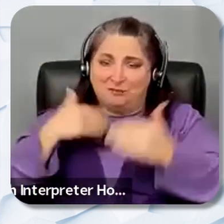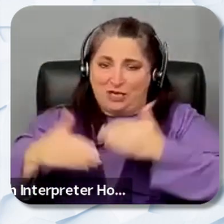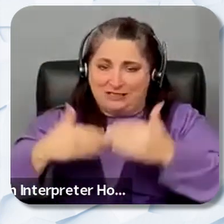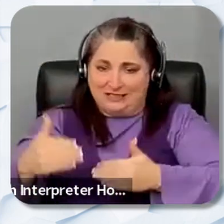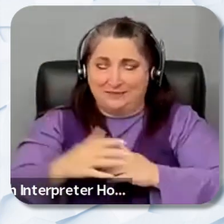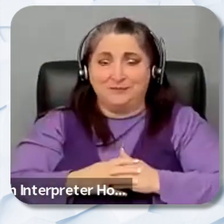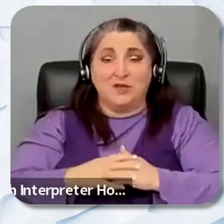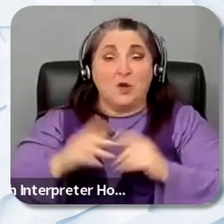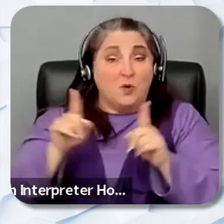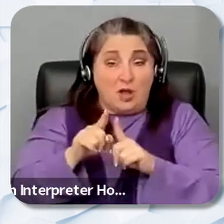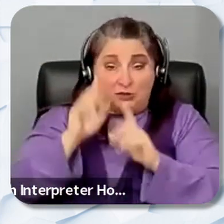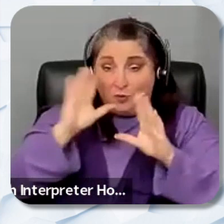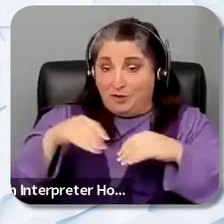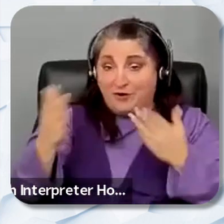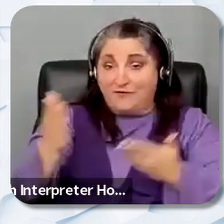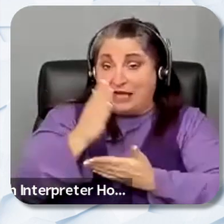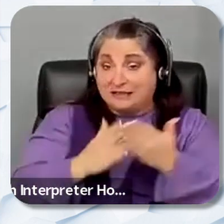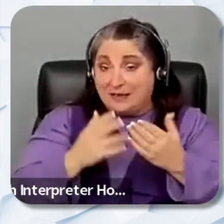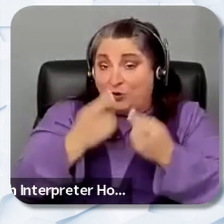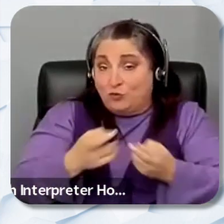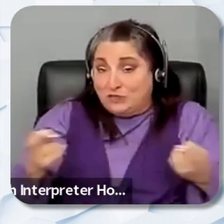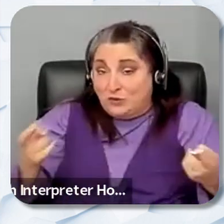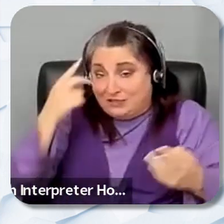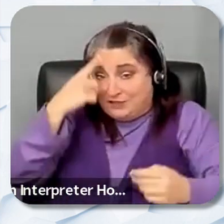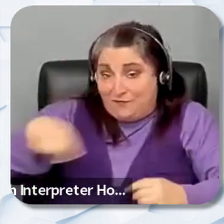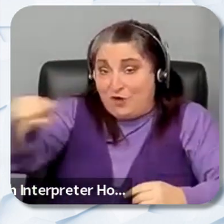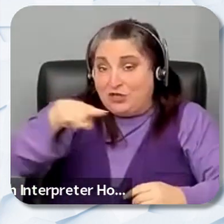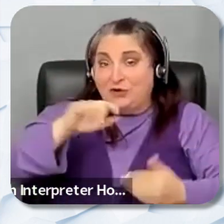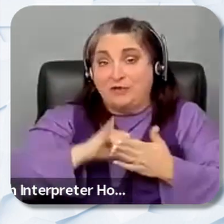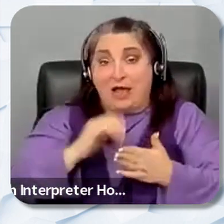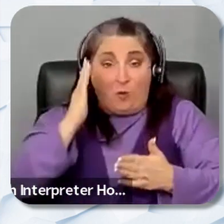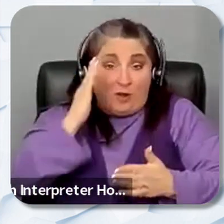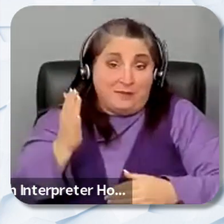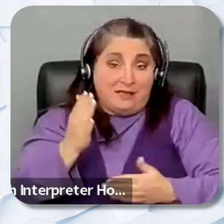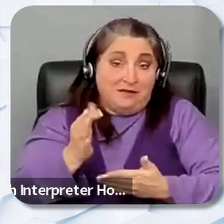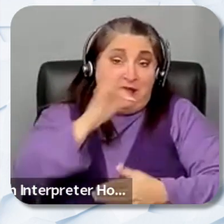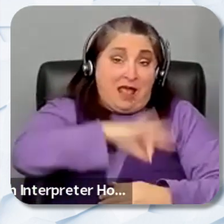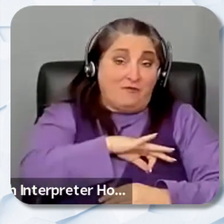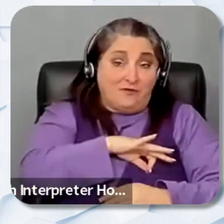also will be providing some resources for you that you may find helpful for your team.